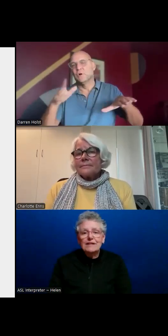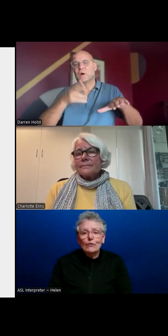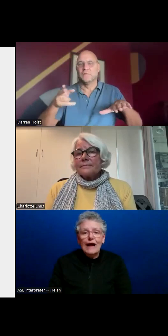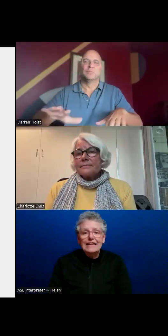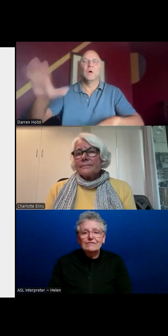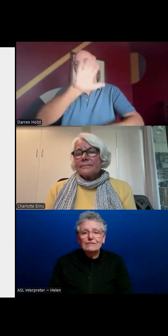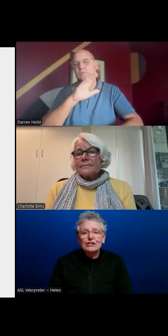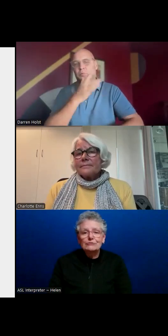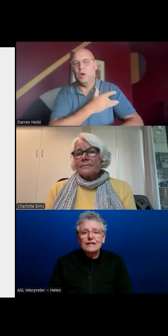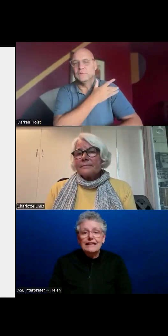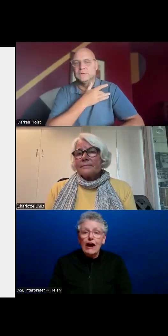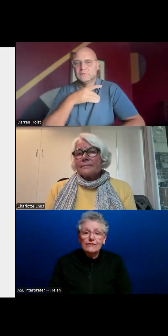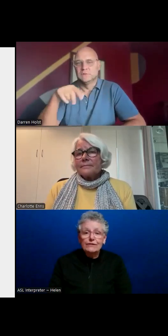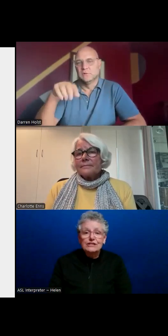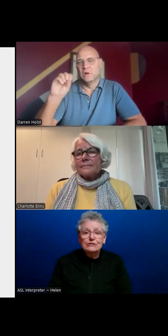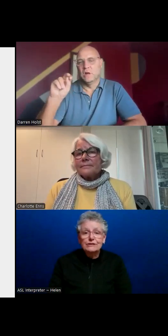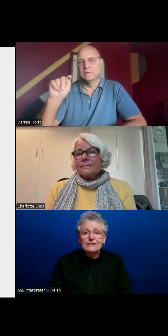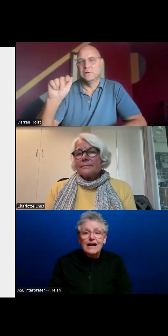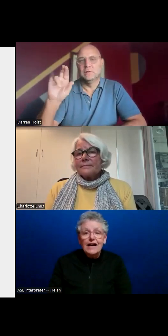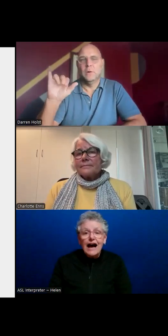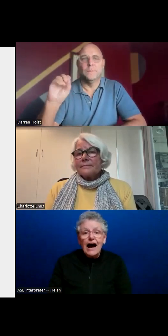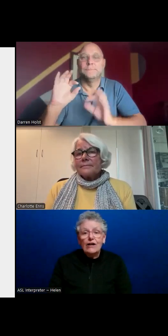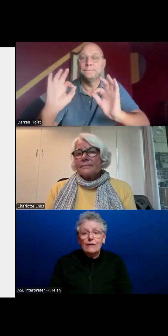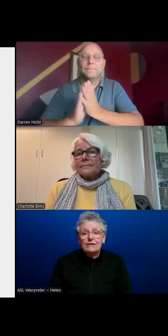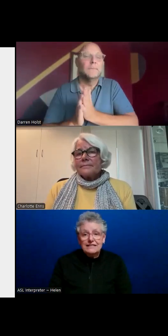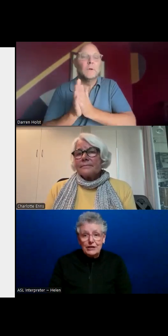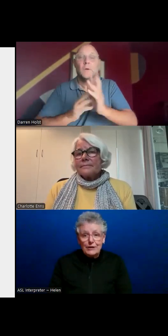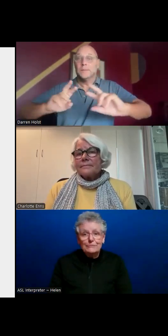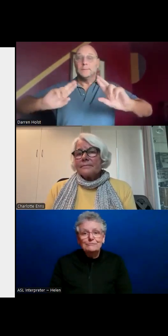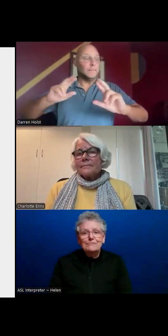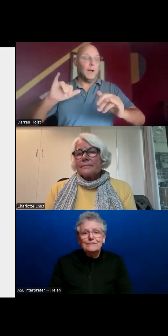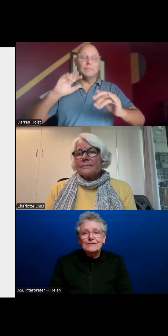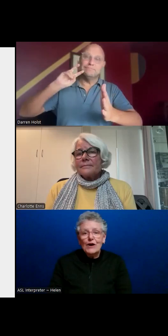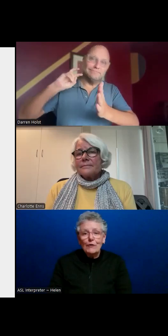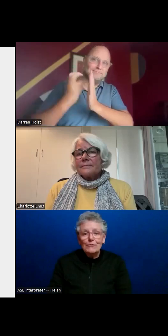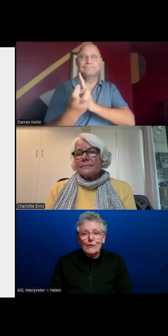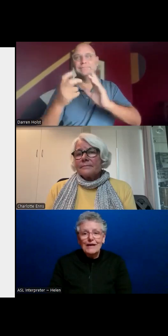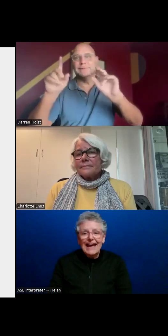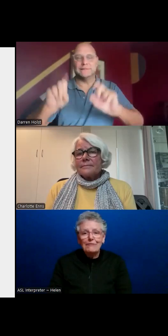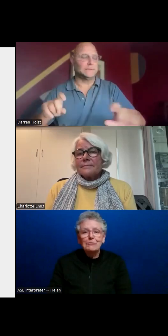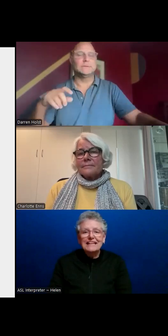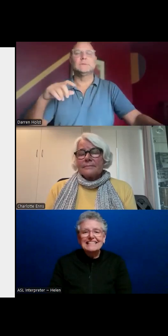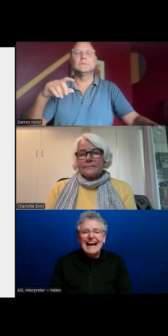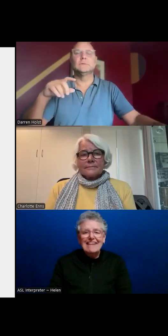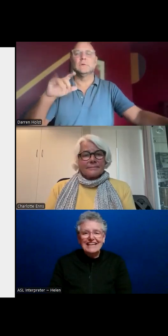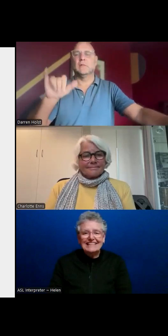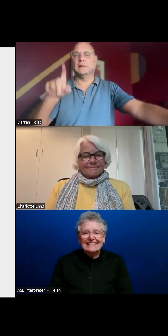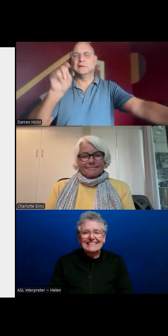I've met a variety of deaf children and hard of hearing children all around Ontario. So, okay, we're ready to dive in.